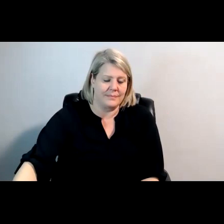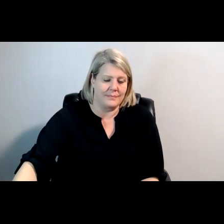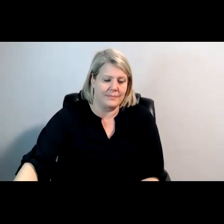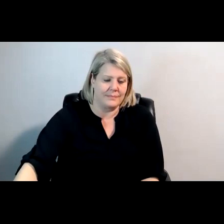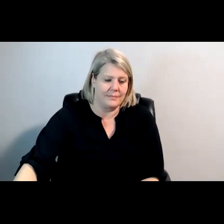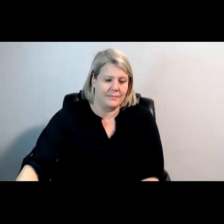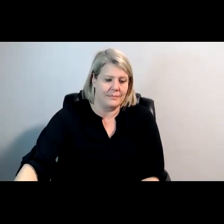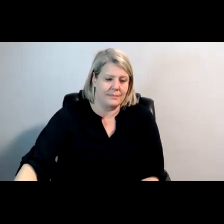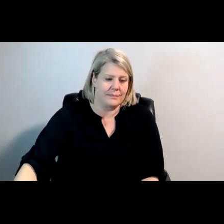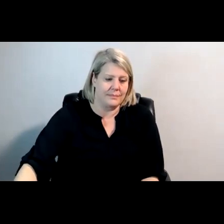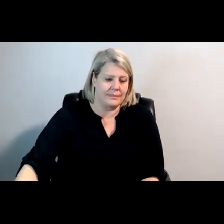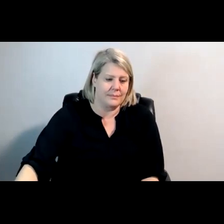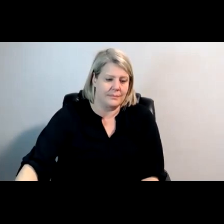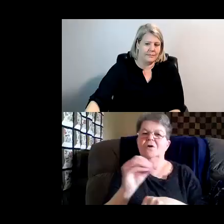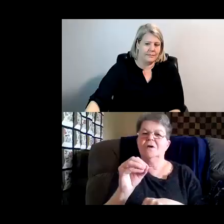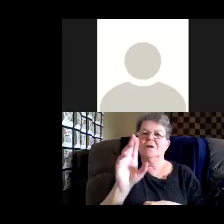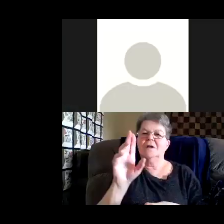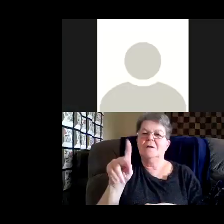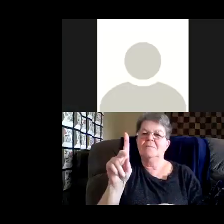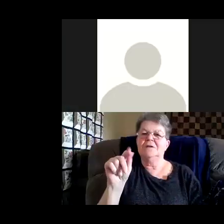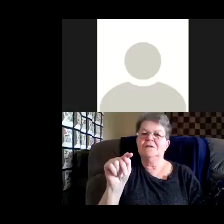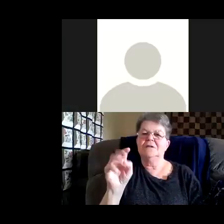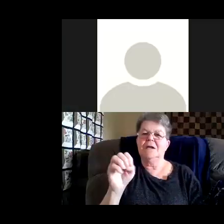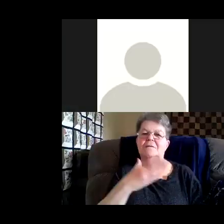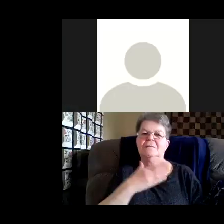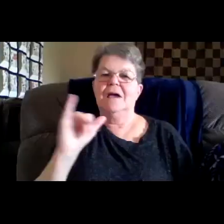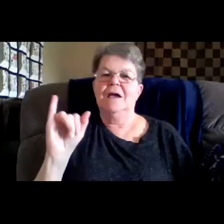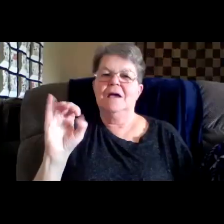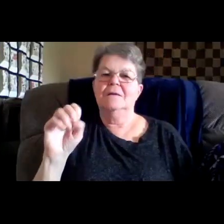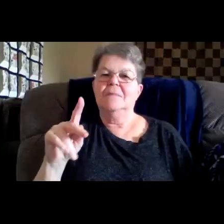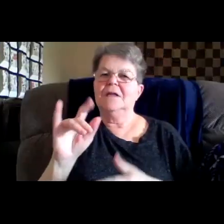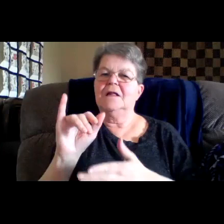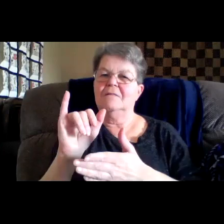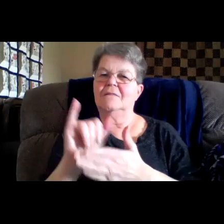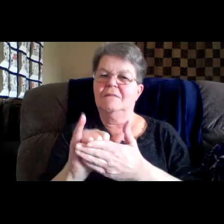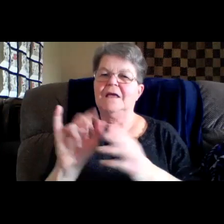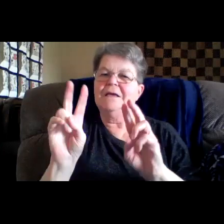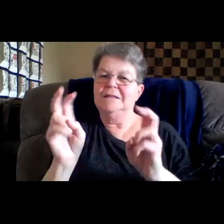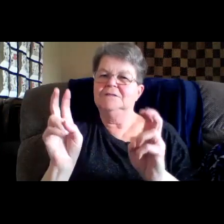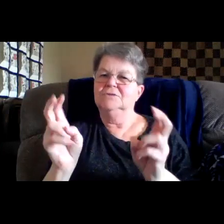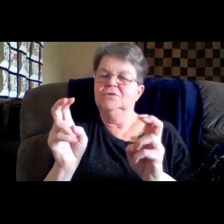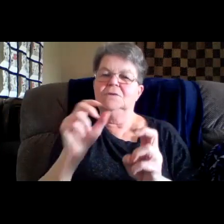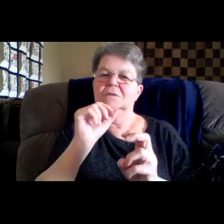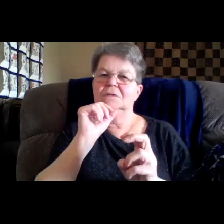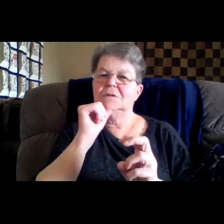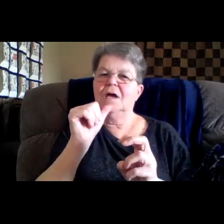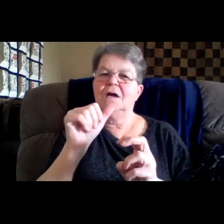and trying update my IEP, and that has been the issue, not just during my childhood,